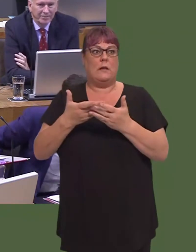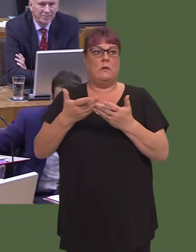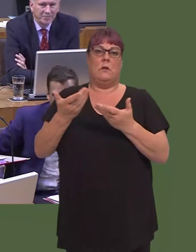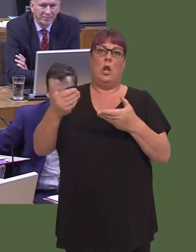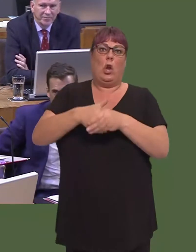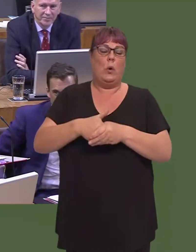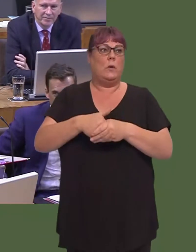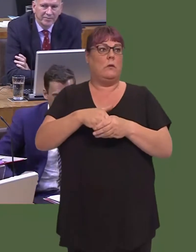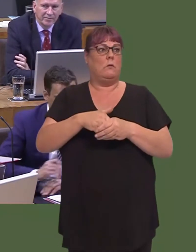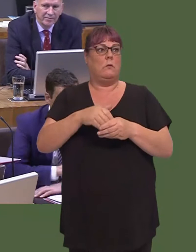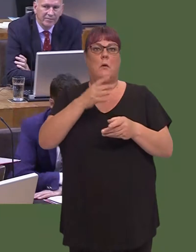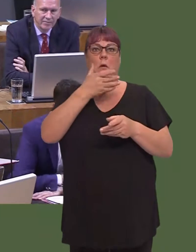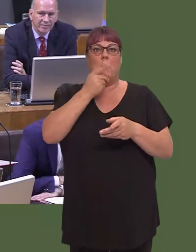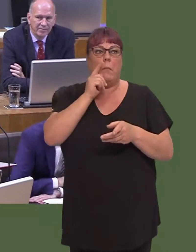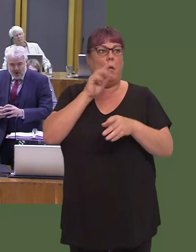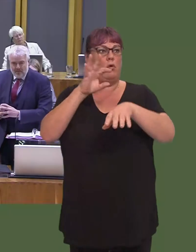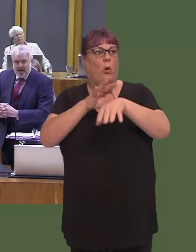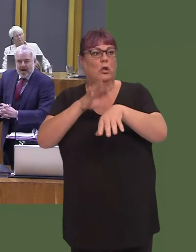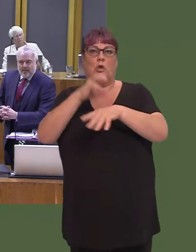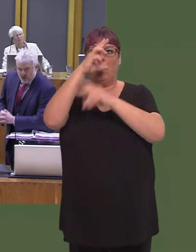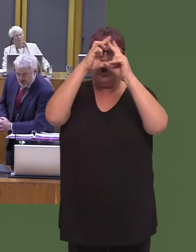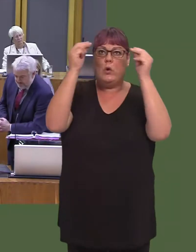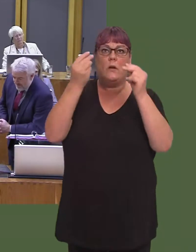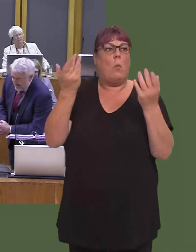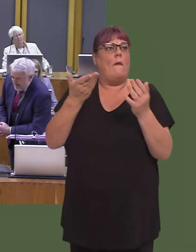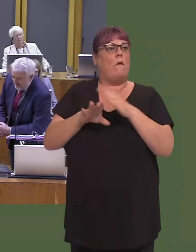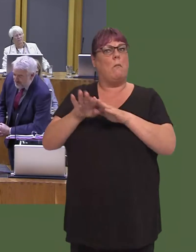from the First Minister, without any help from anybody else. Thank you.